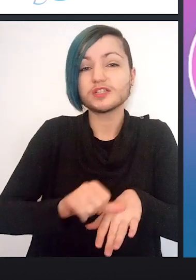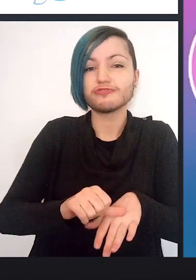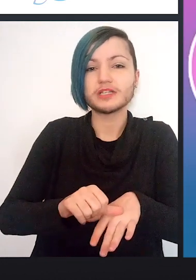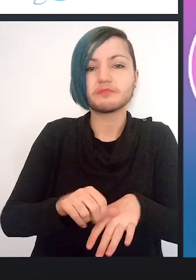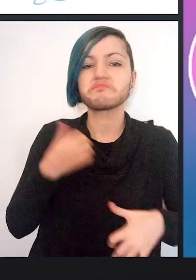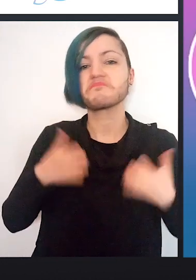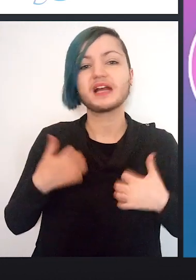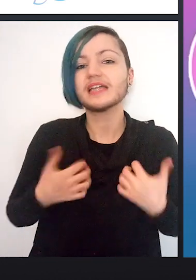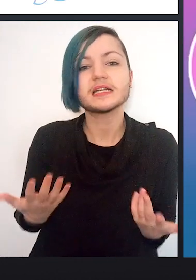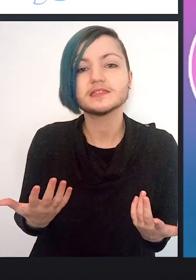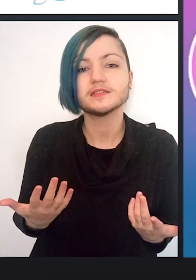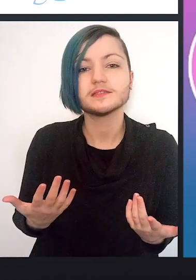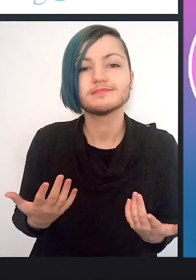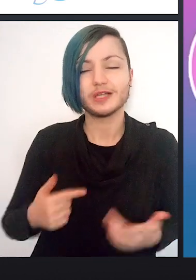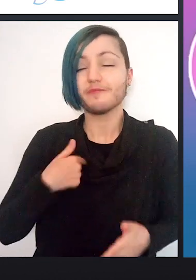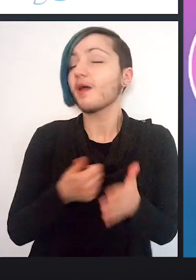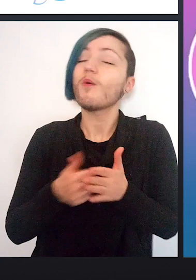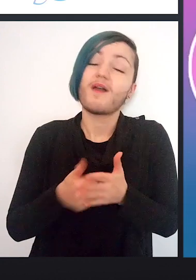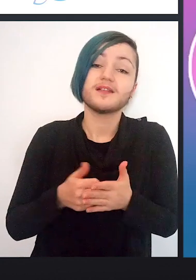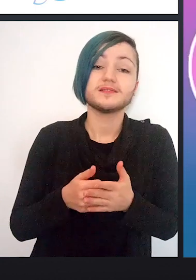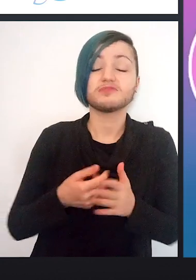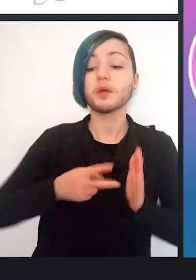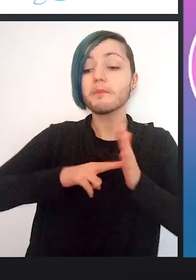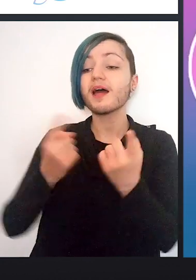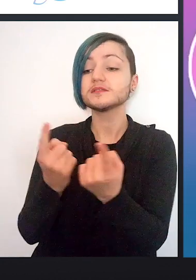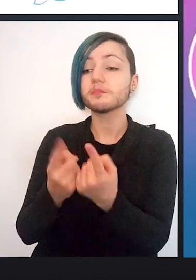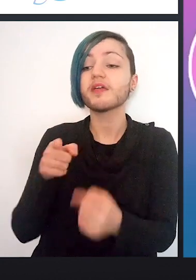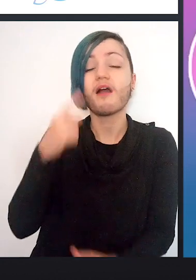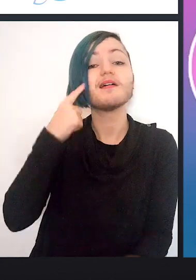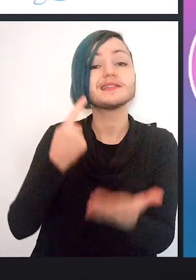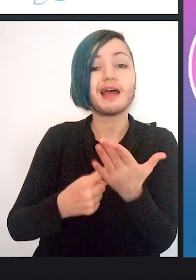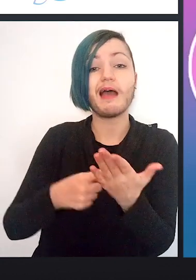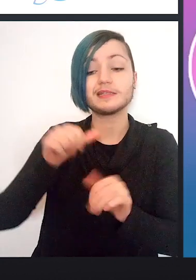I'm one of those people who plan something, decide what's gonna happen,